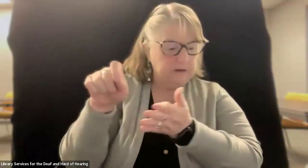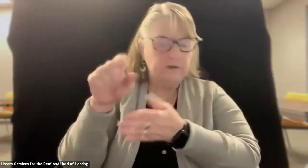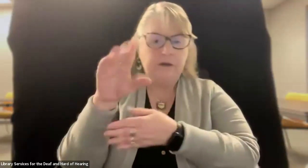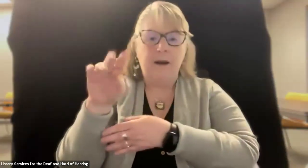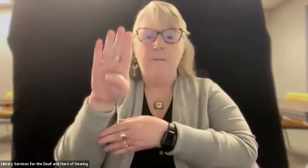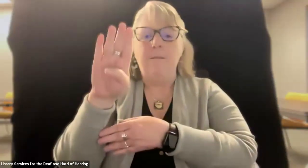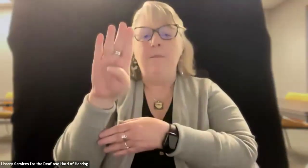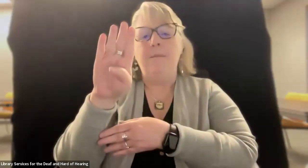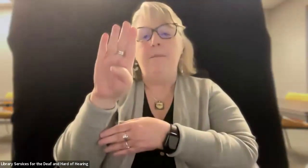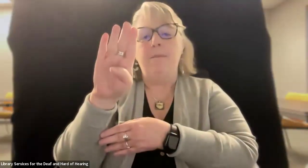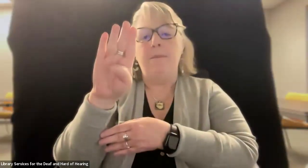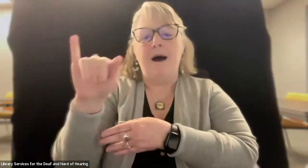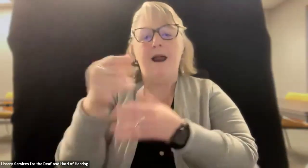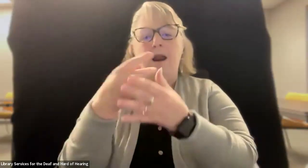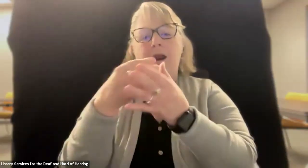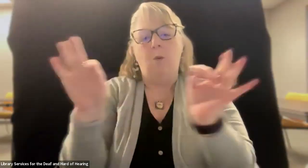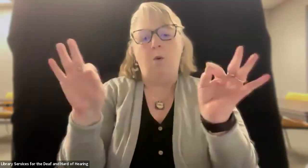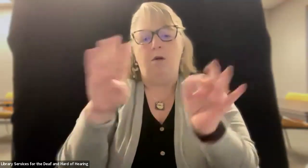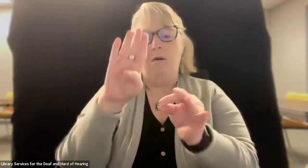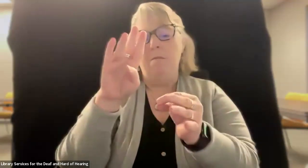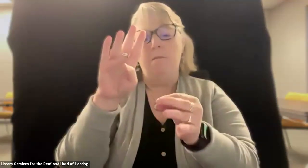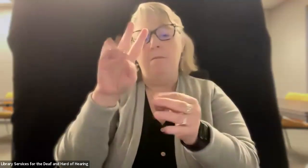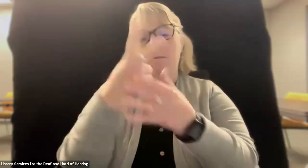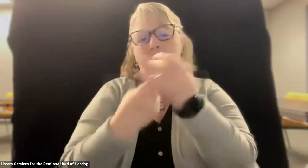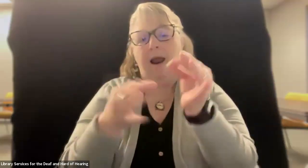spoken English, or written bilingualism.